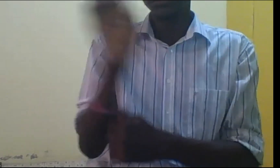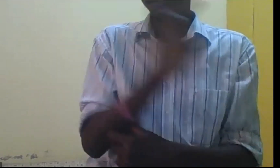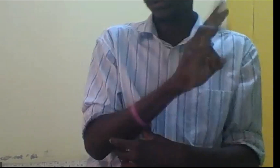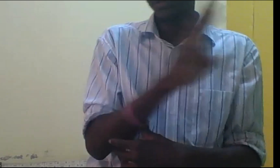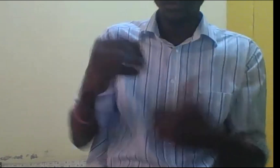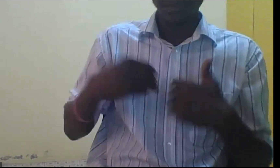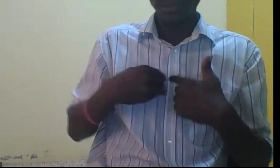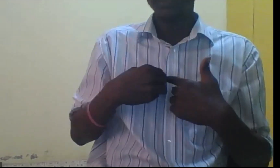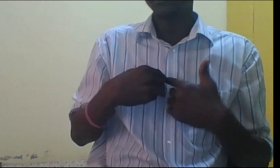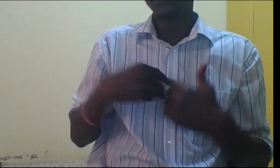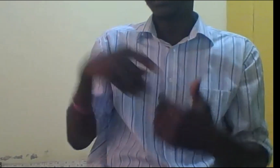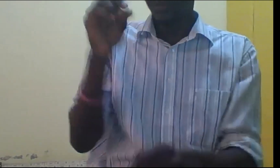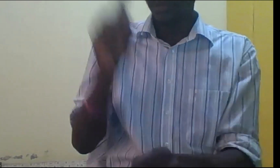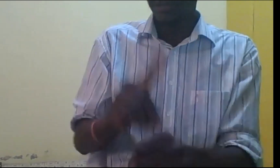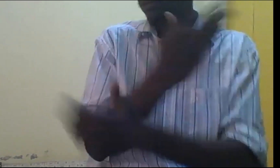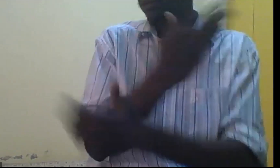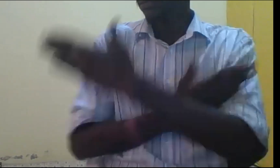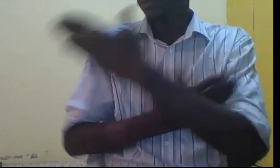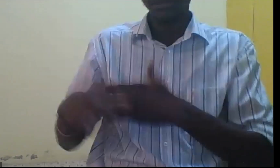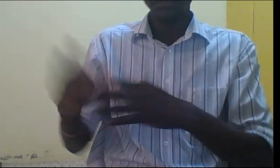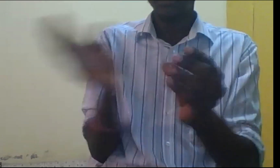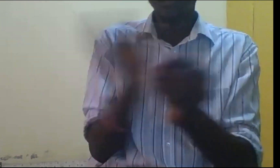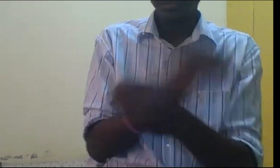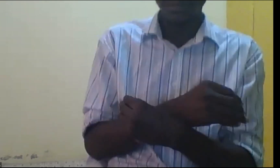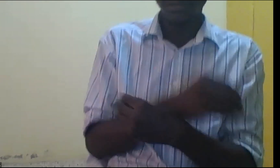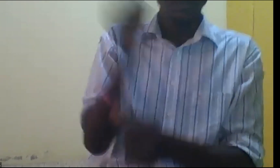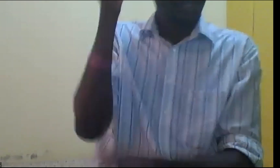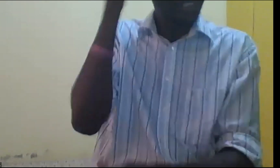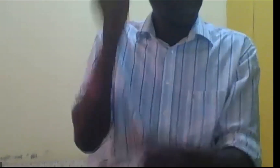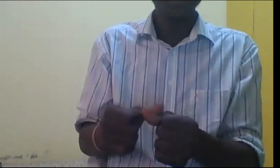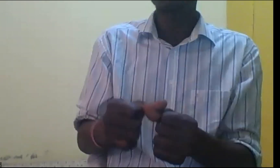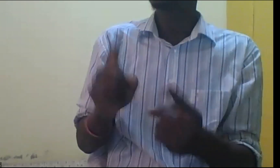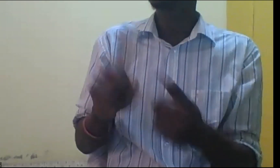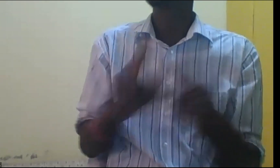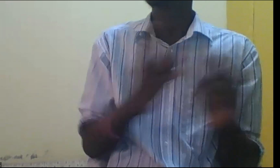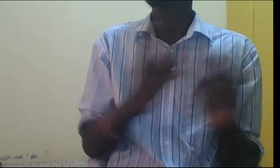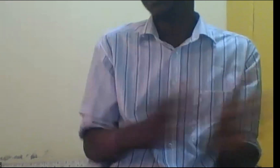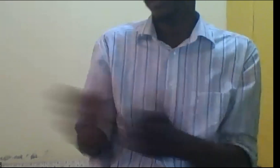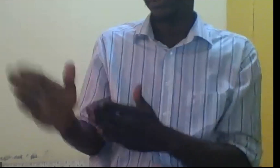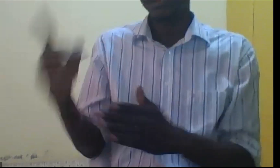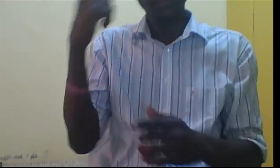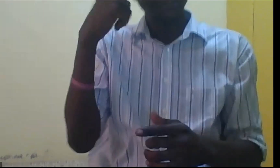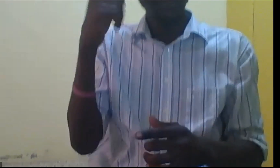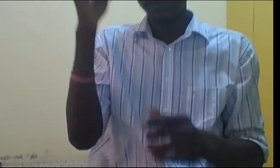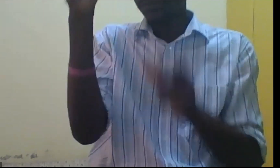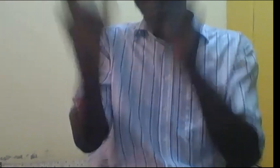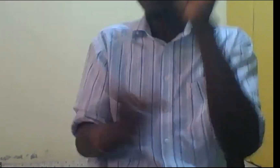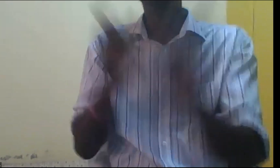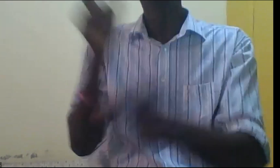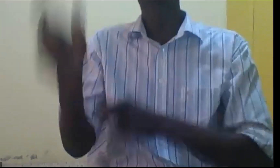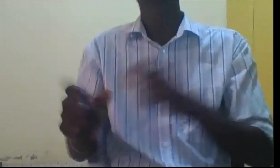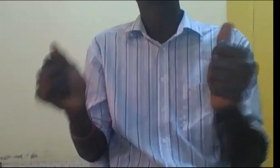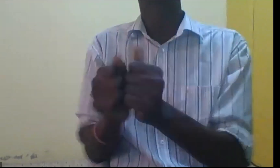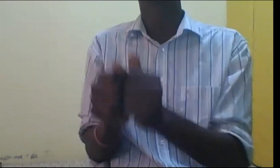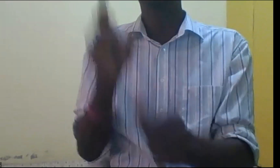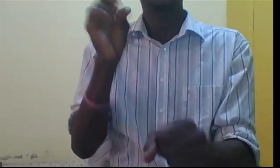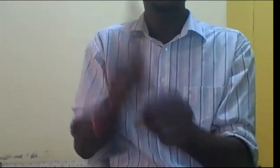If you put across, there should be a make sure that when they are planning they can remain, or to plan for persons with special needs is not only finished planning to call them to compile it.